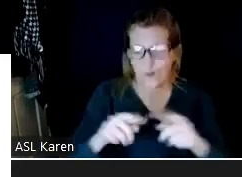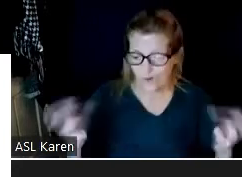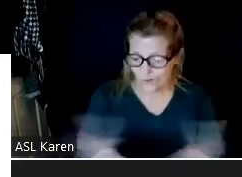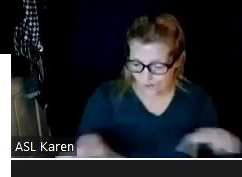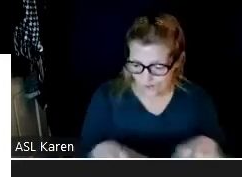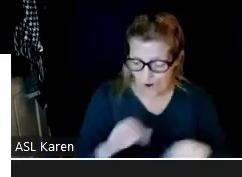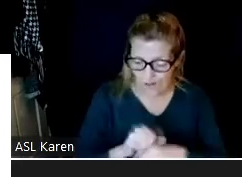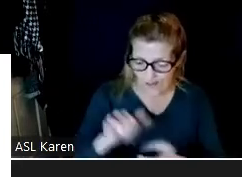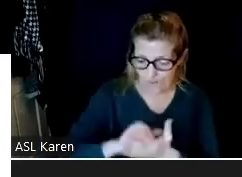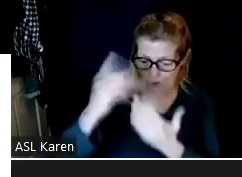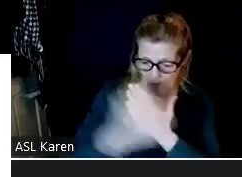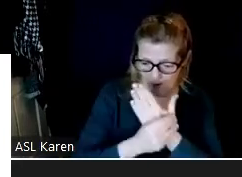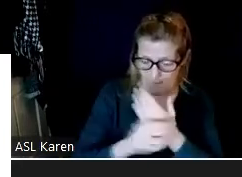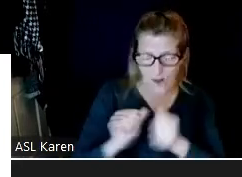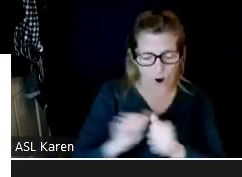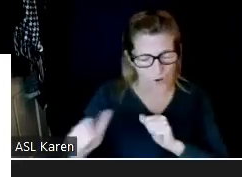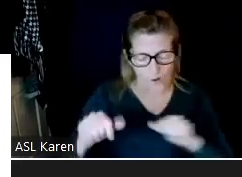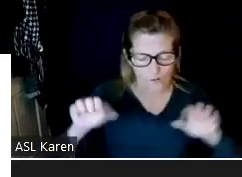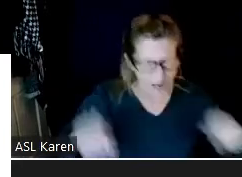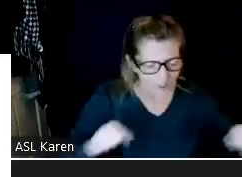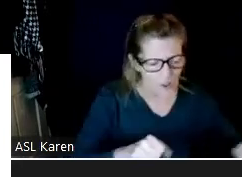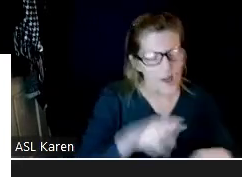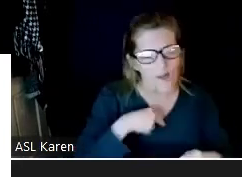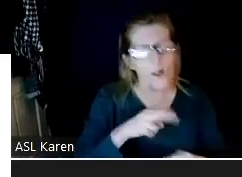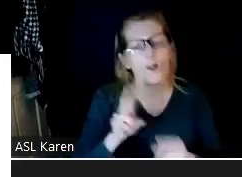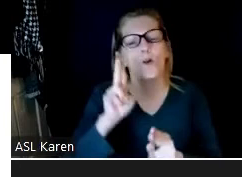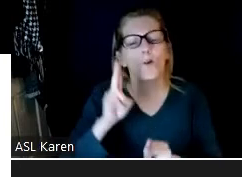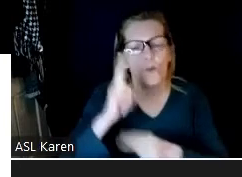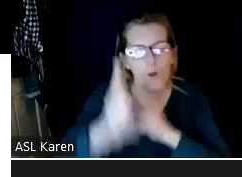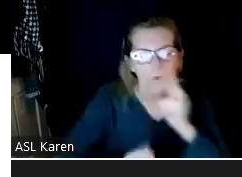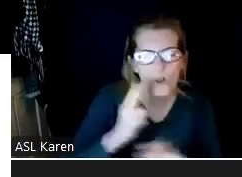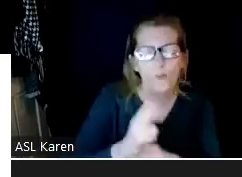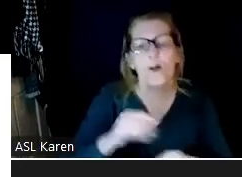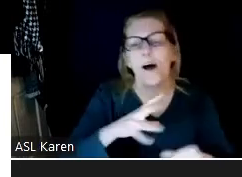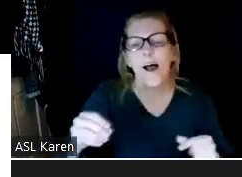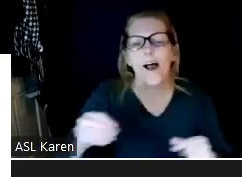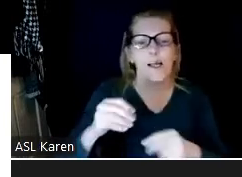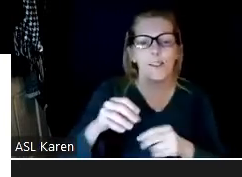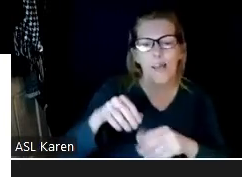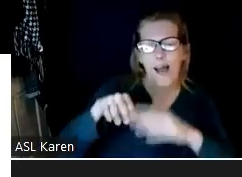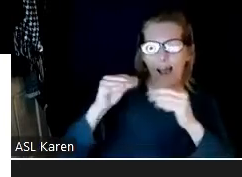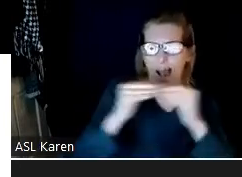15:15:22 all the possibilities for providing universal and equitable access across the board.